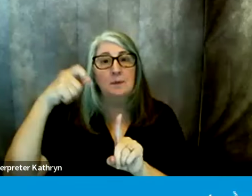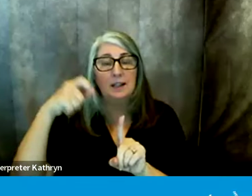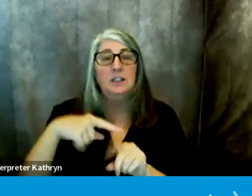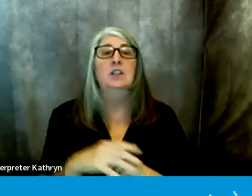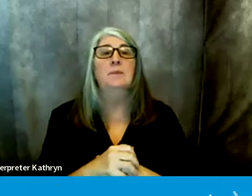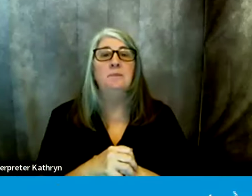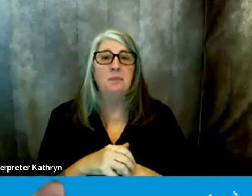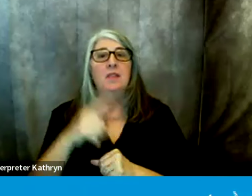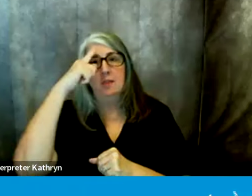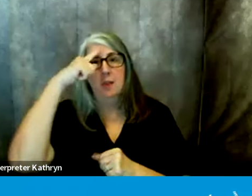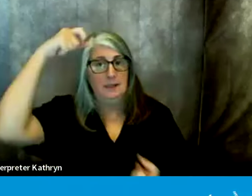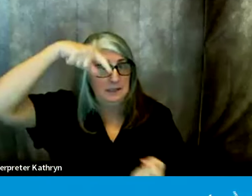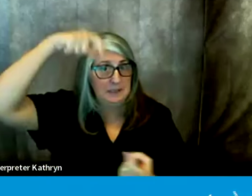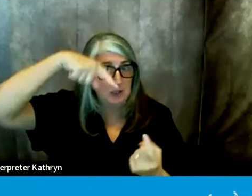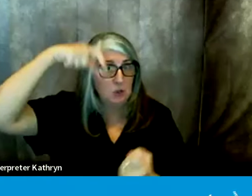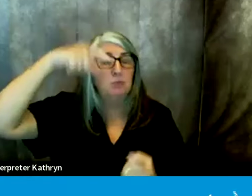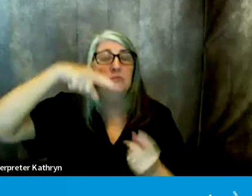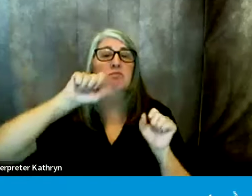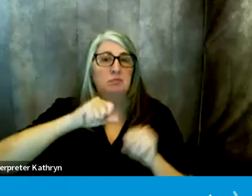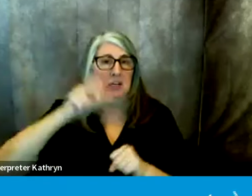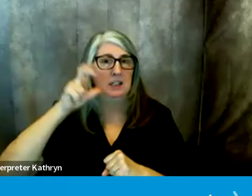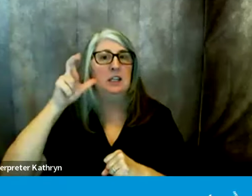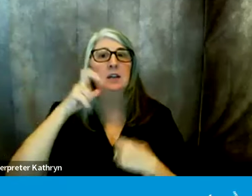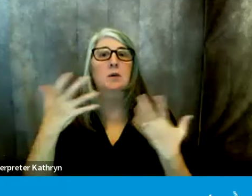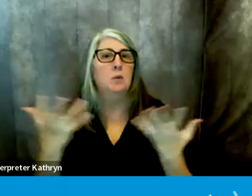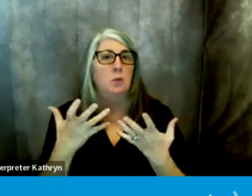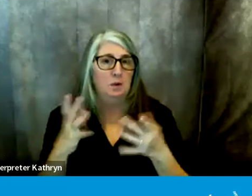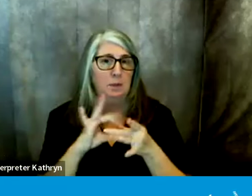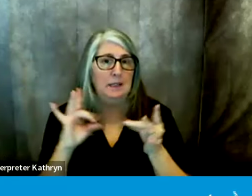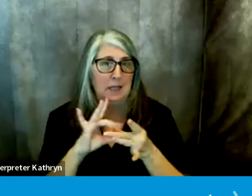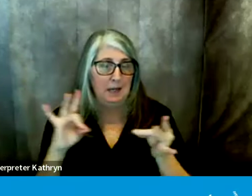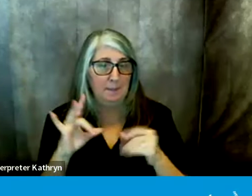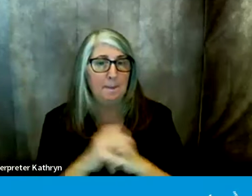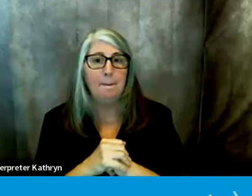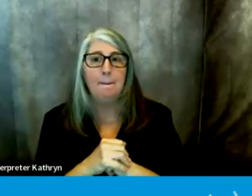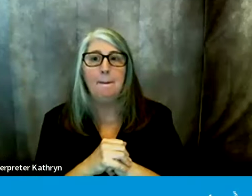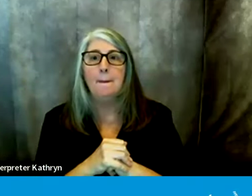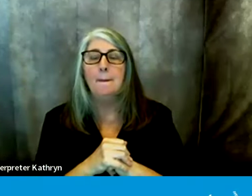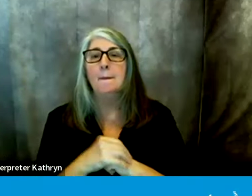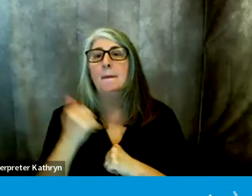allowing the other side to hear what is being said. But because everything is connected